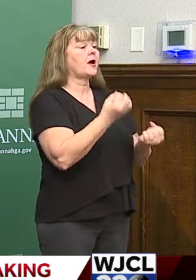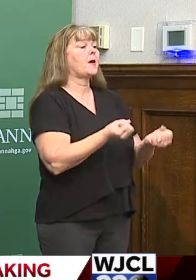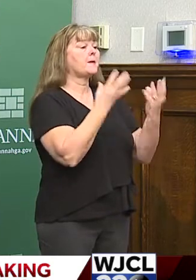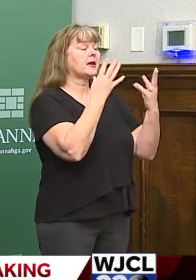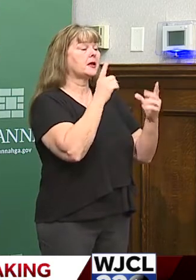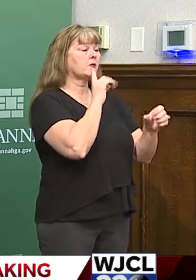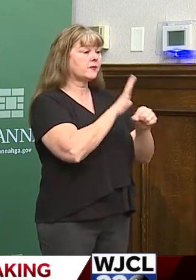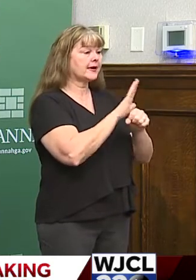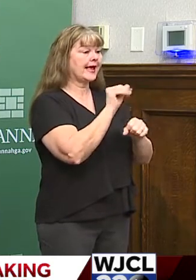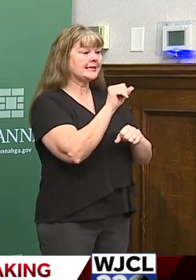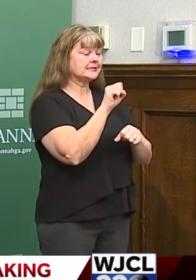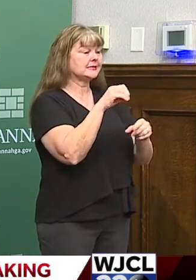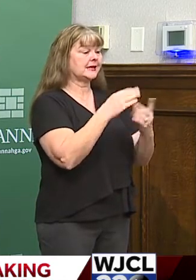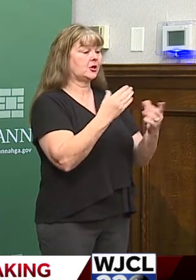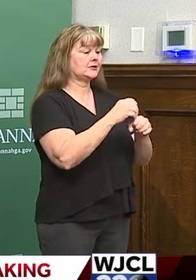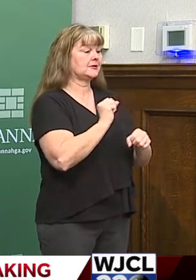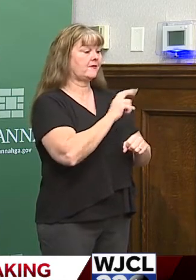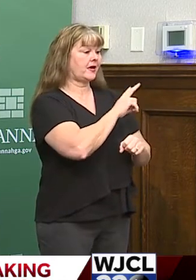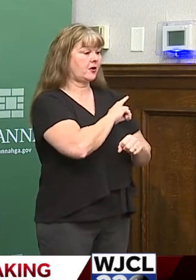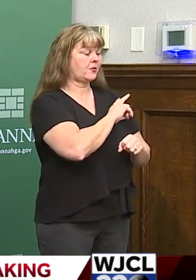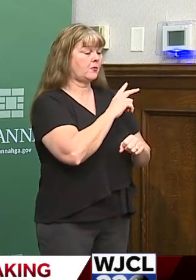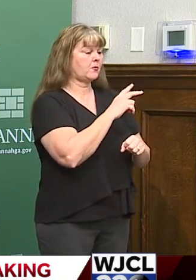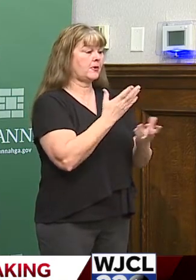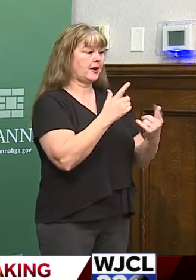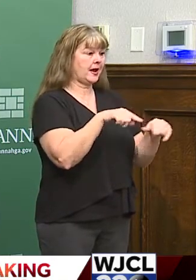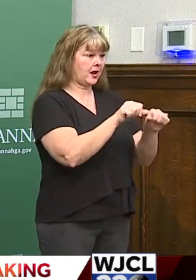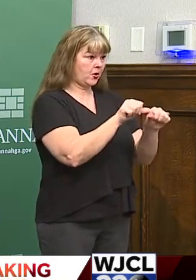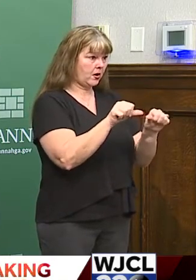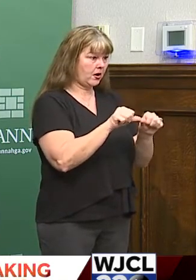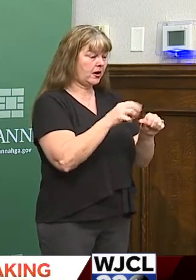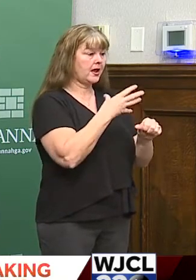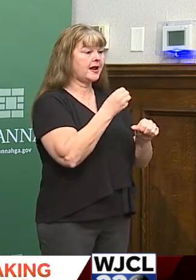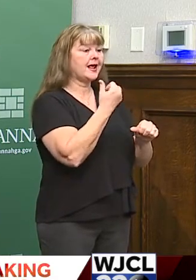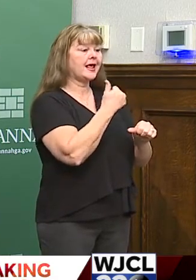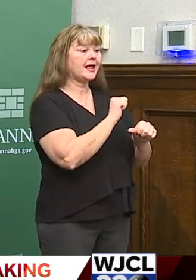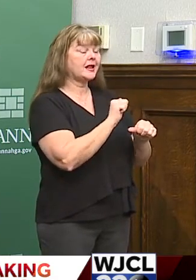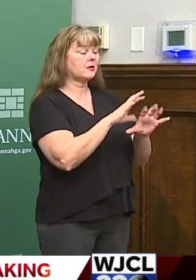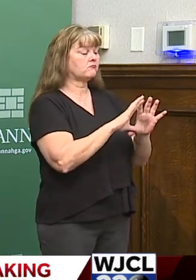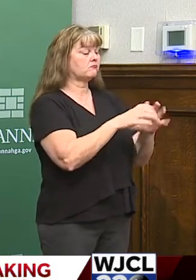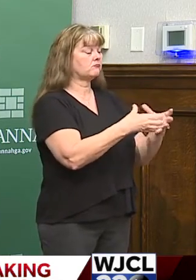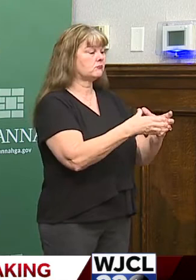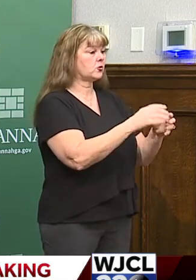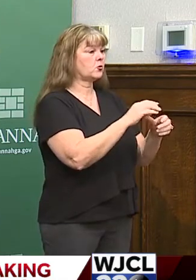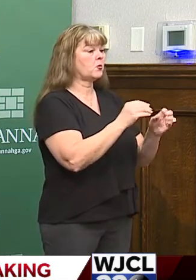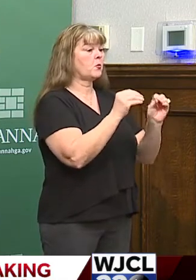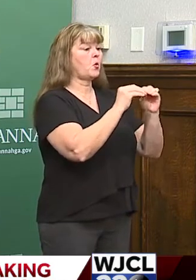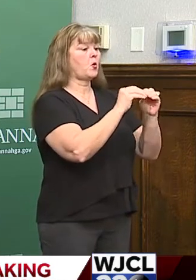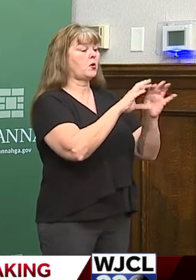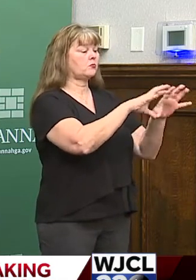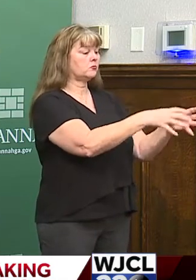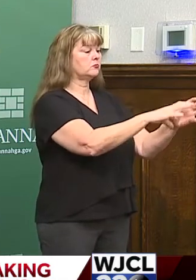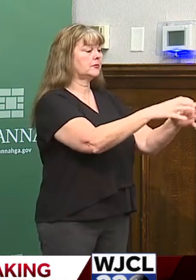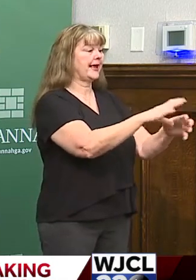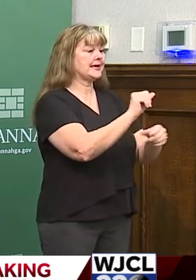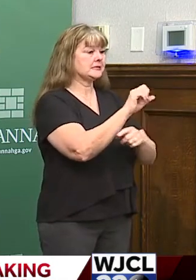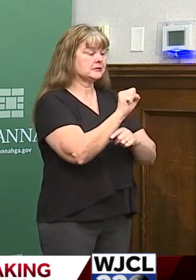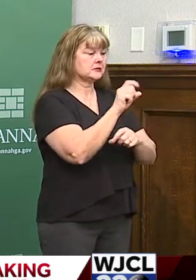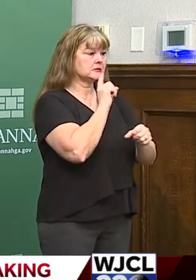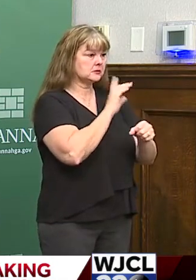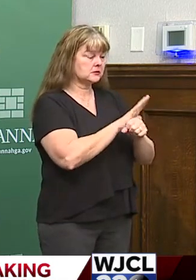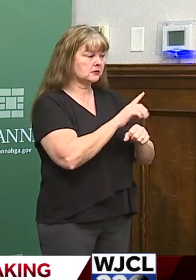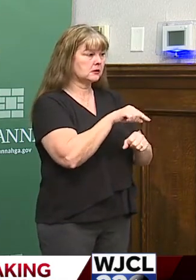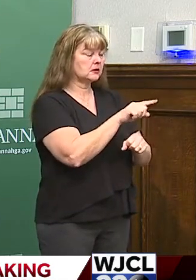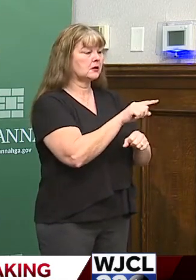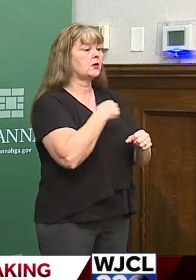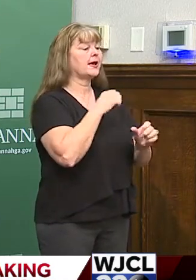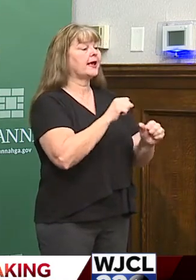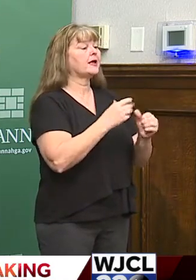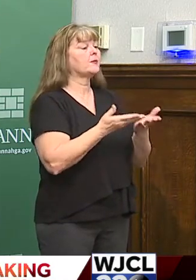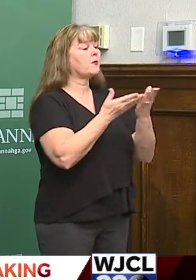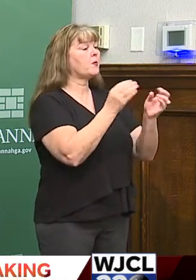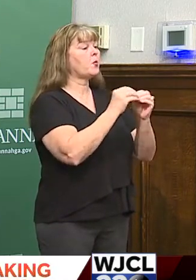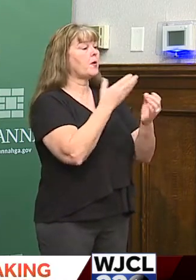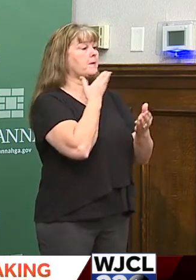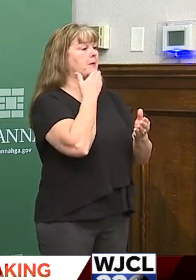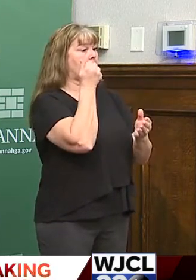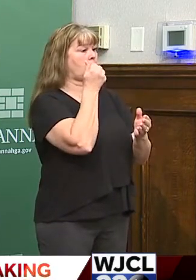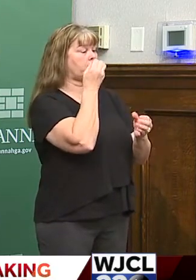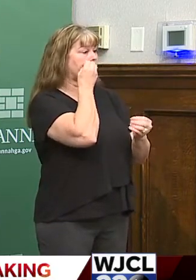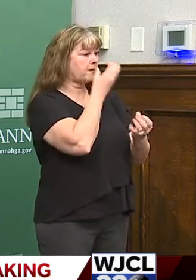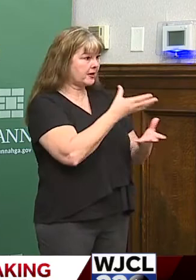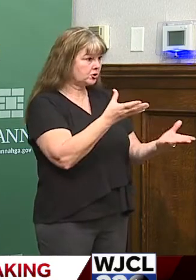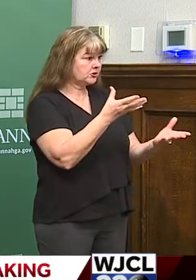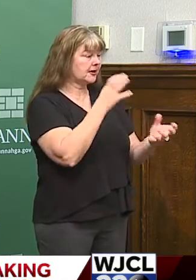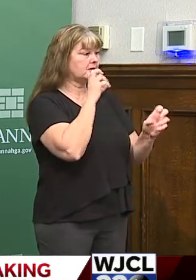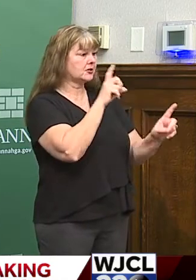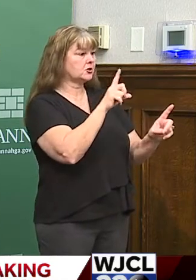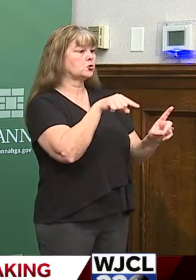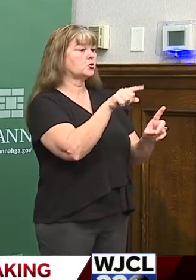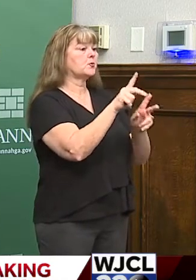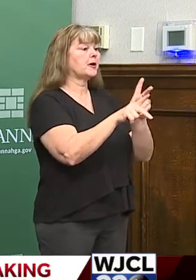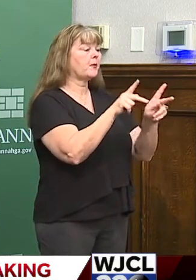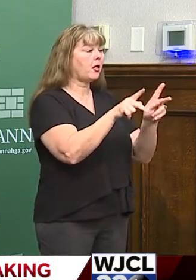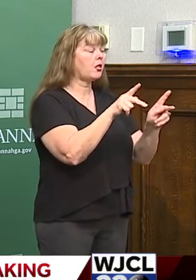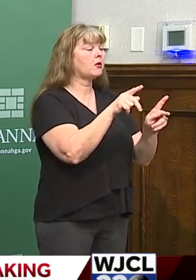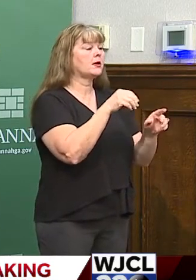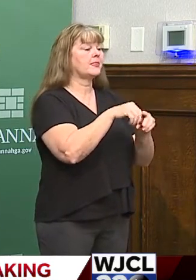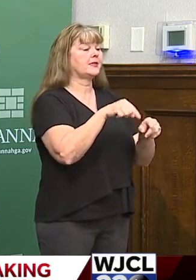IT WILL PROVIDE US A MUCH BETTER SNAPSHOT AND IDEA AND GIVE US THE CONFIRMED CASES IN THE SAVANNAH PROPER AND THE CONFIRMED CASES AND WE CAN THEN PROVIDE MUCH BETTER INFORMATION